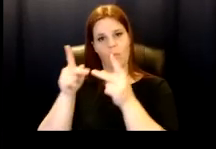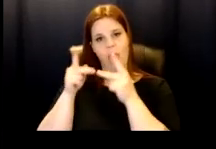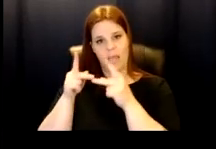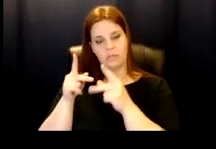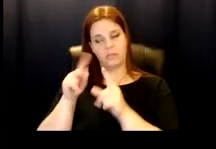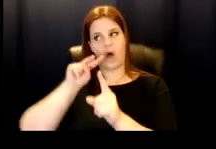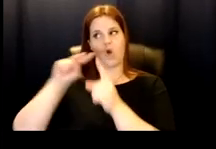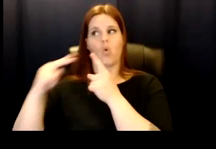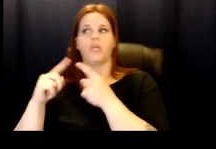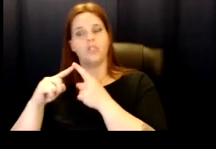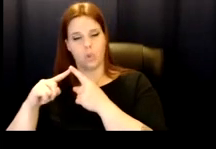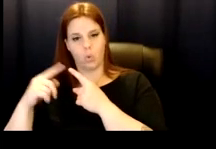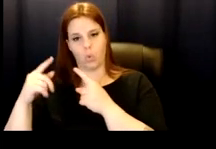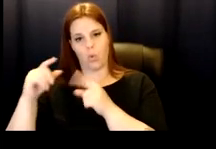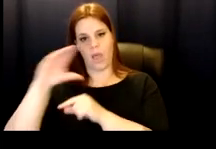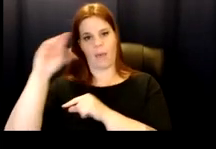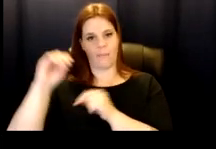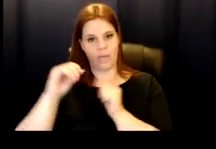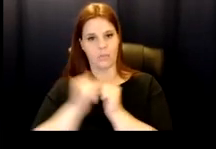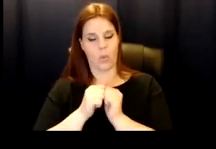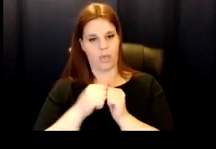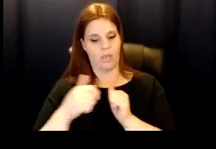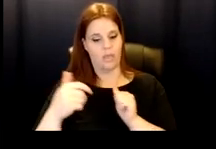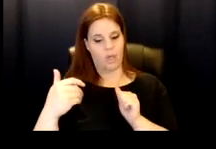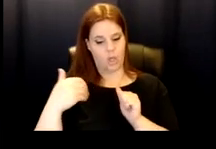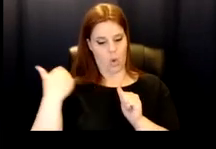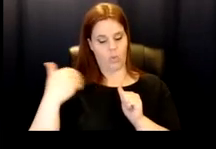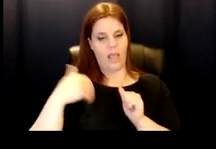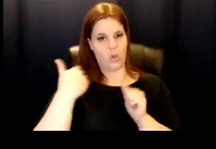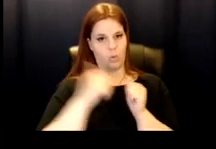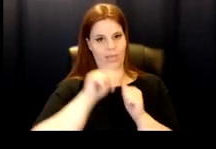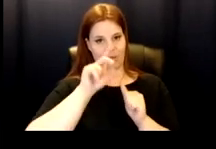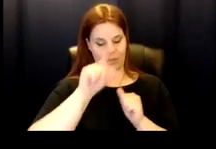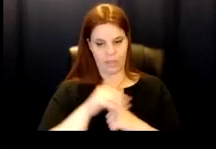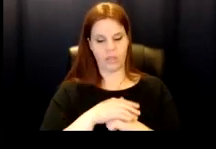for youth with disabilities and successful accommodations, and get that perspective on